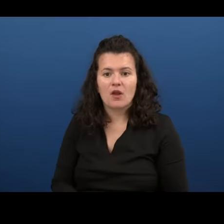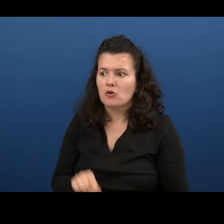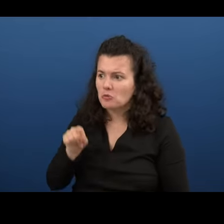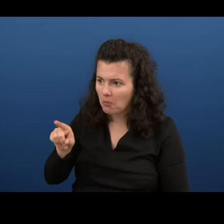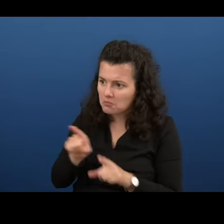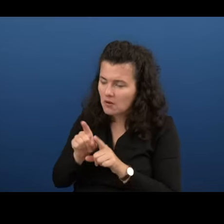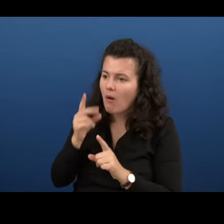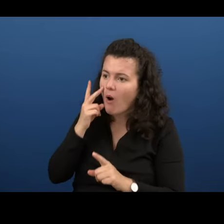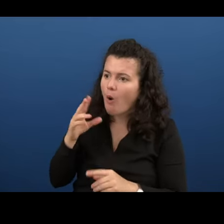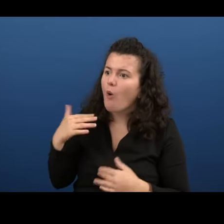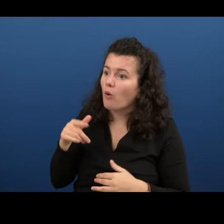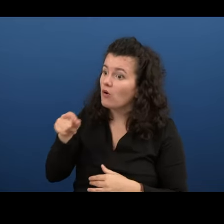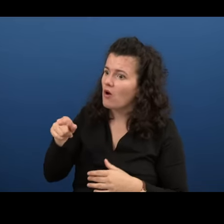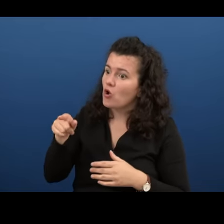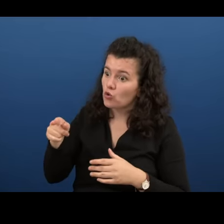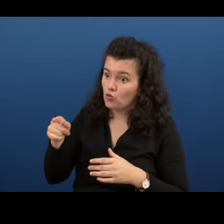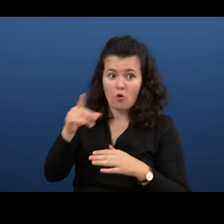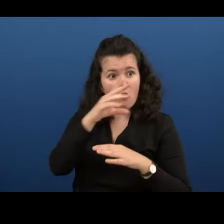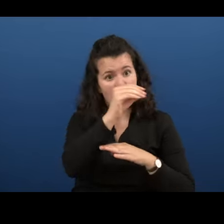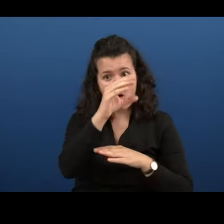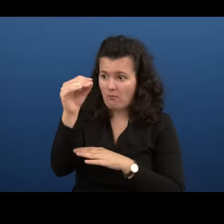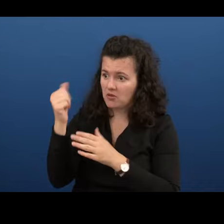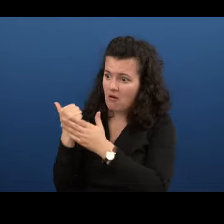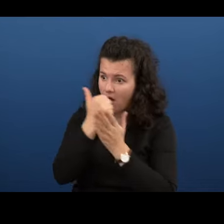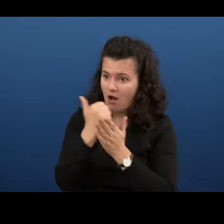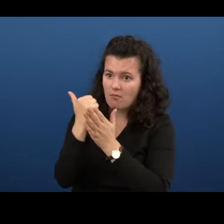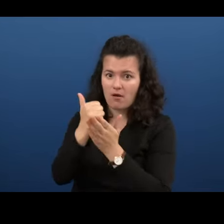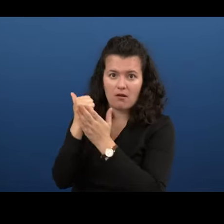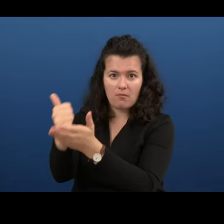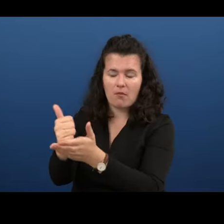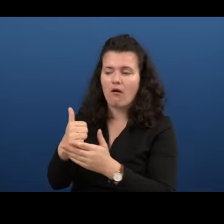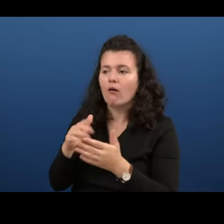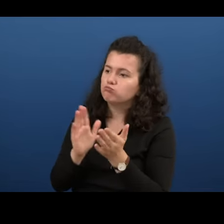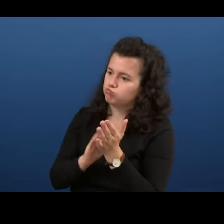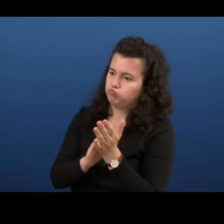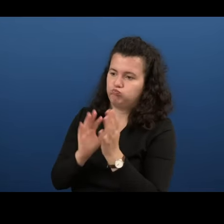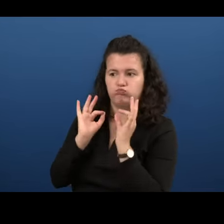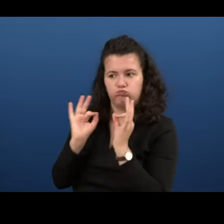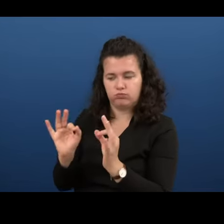11:58:53 as a disability inclusion hub is highly commendable all the points that you